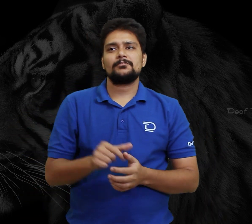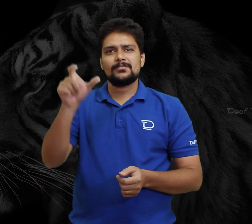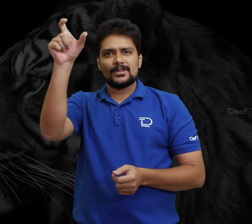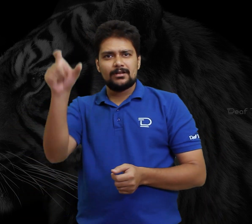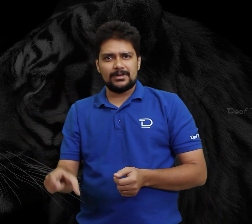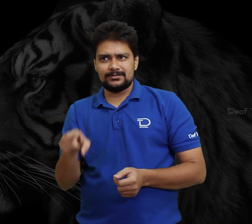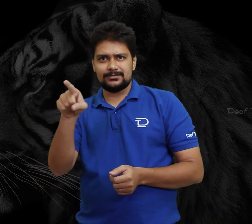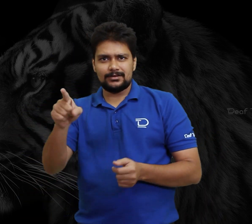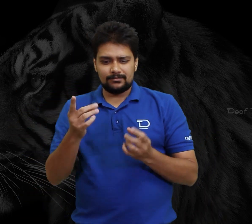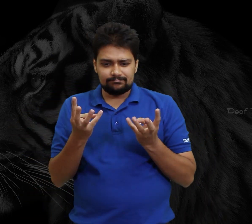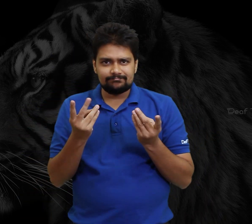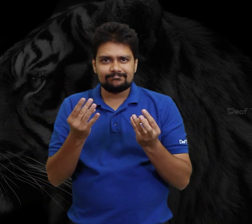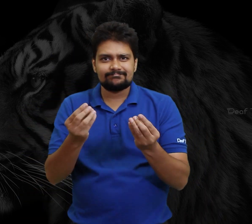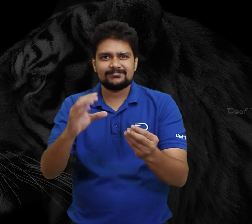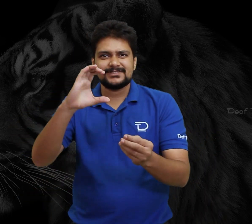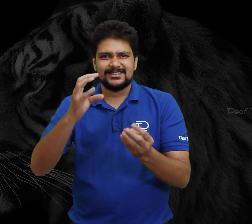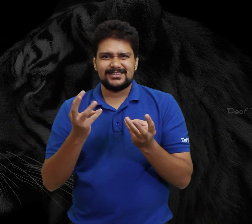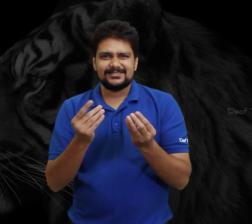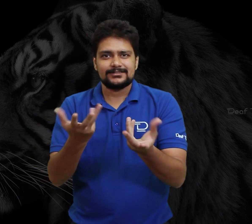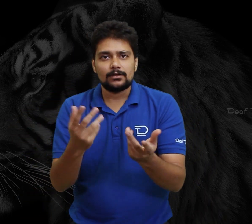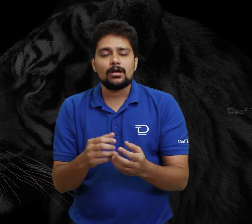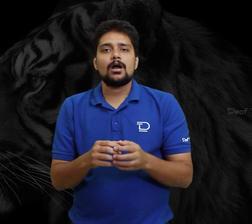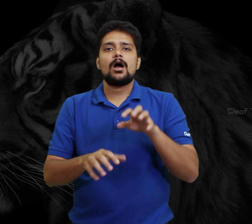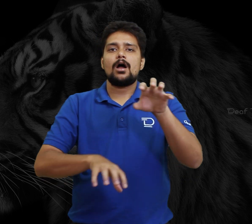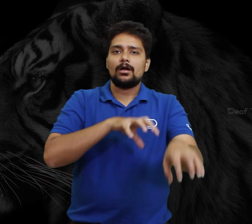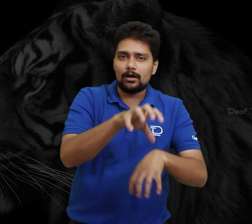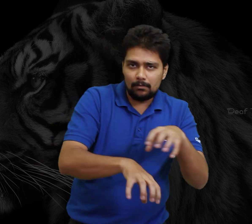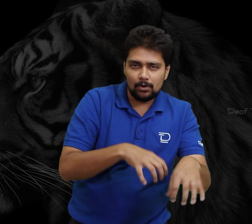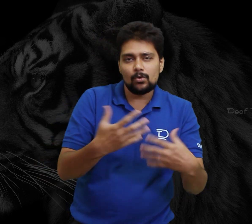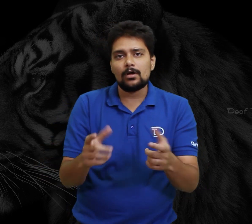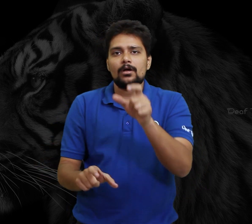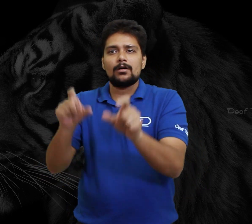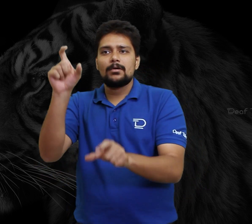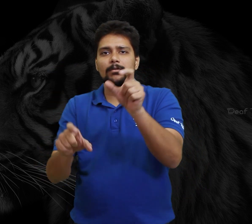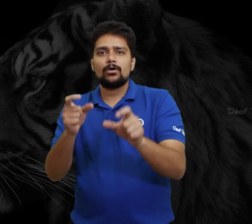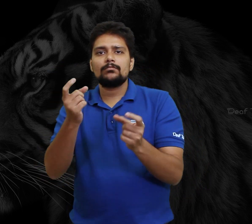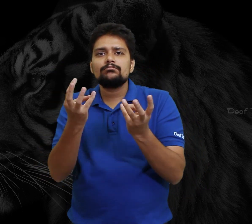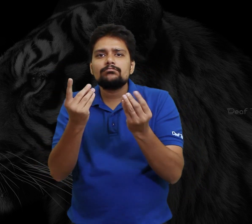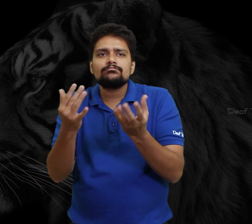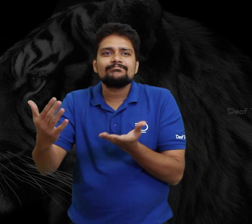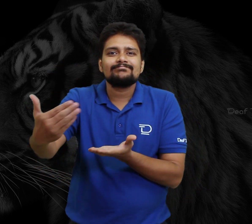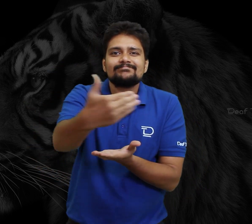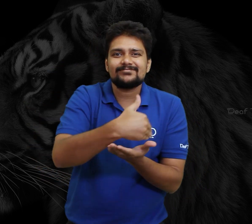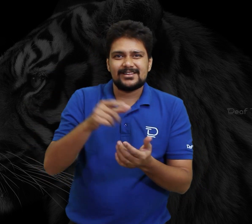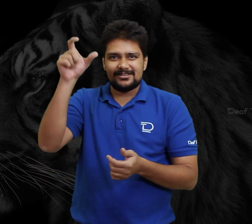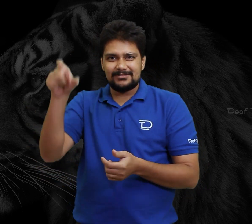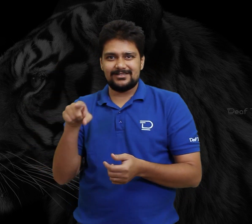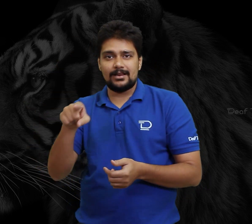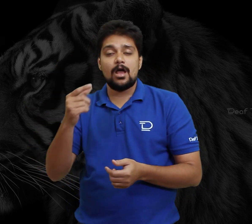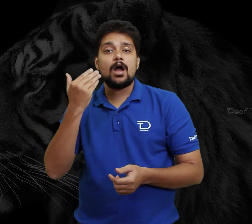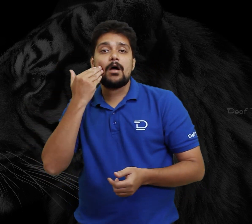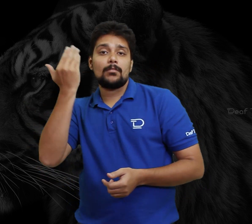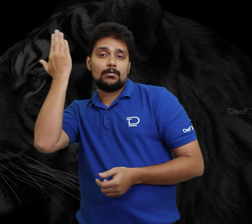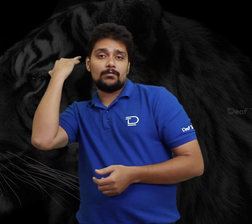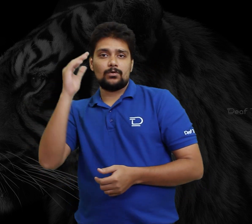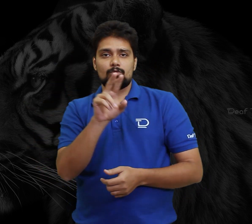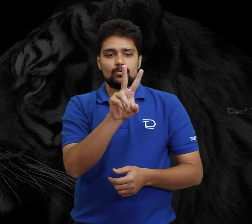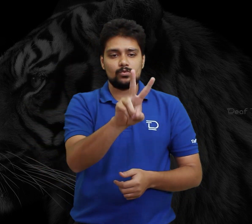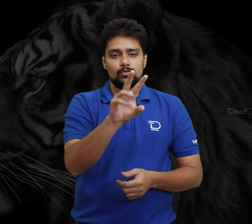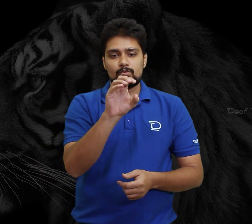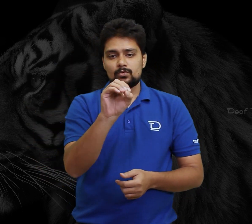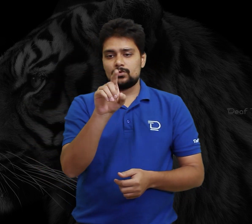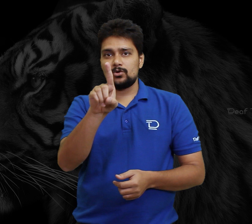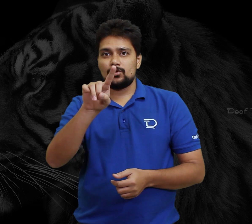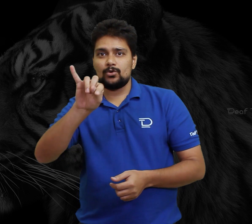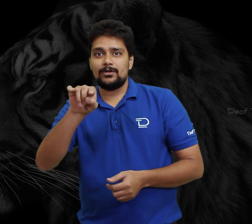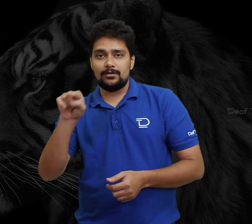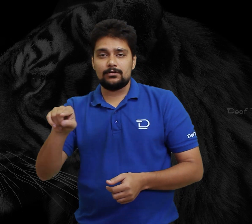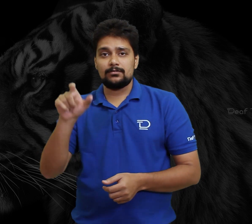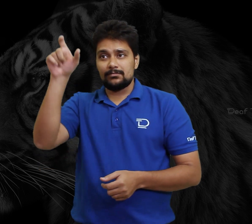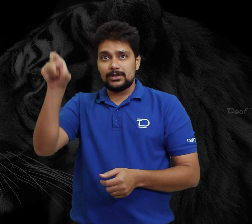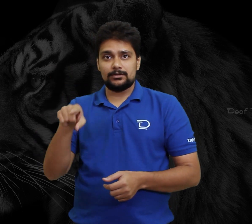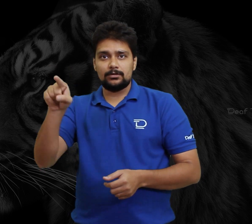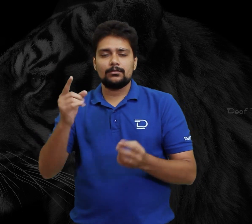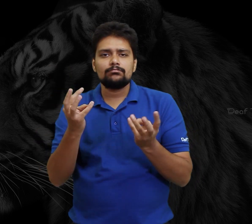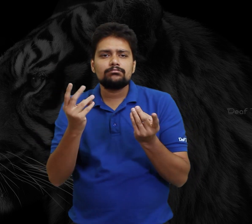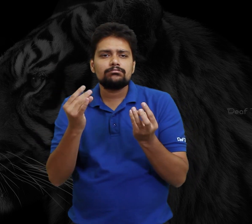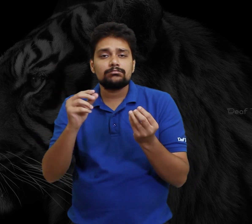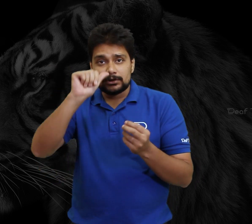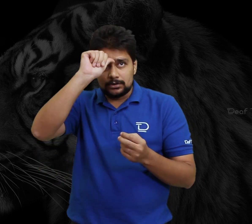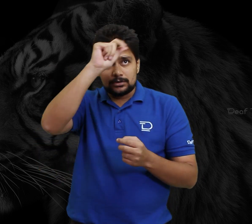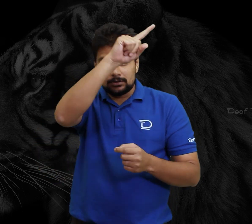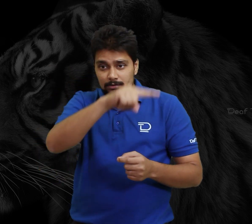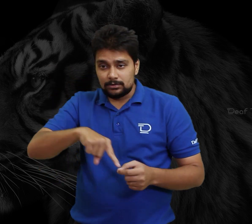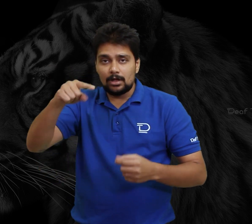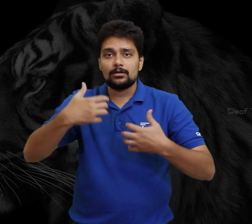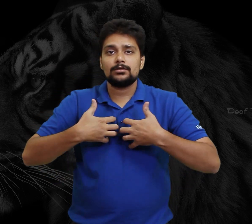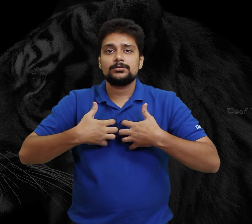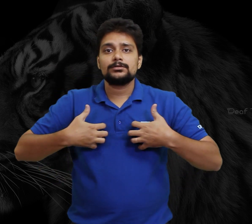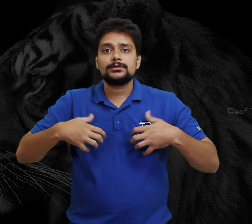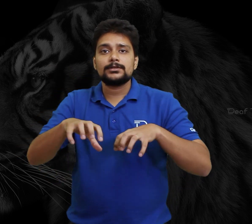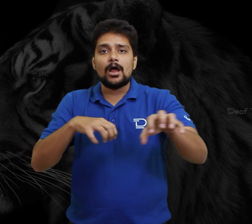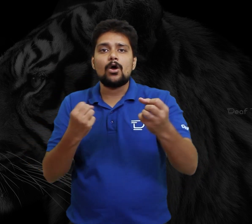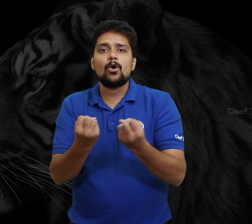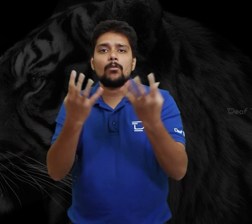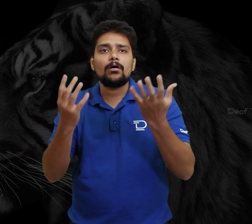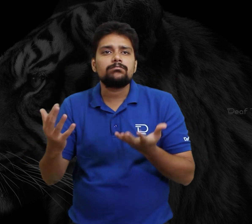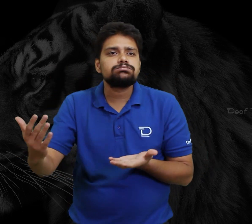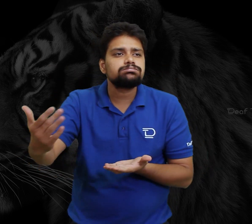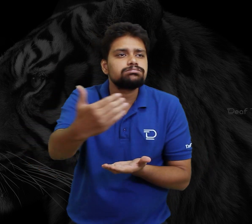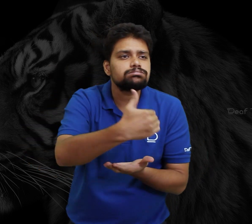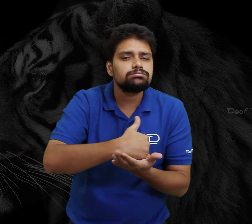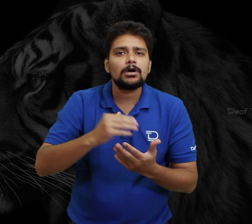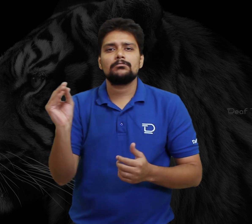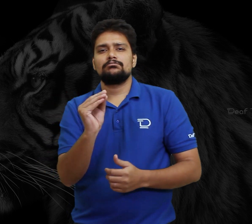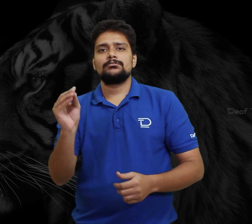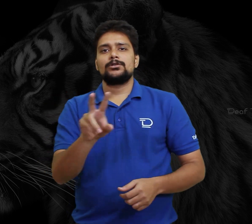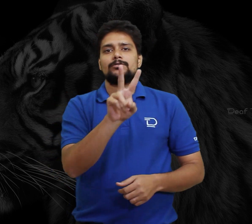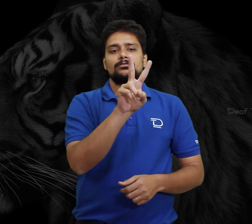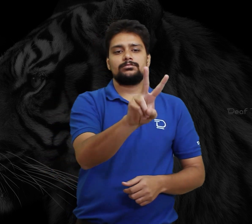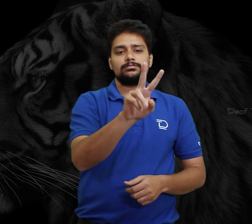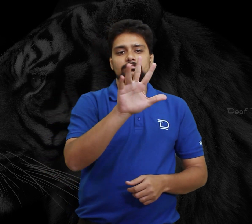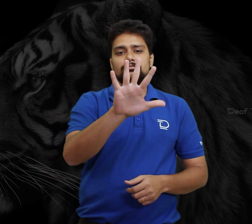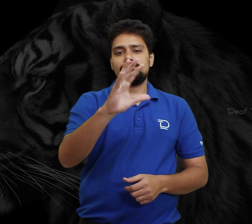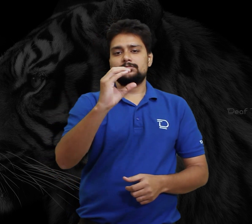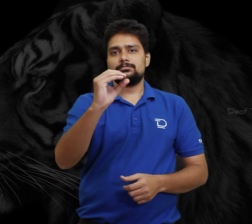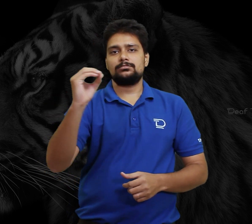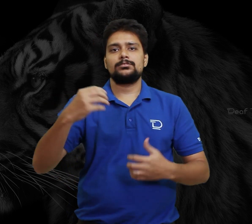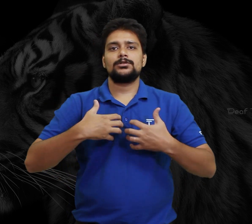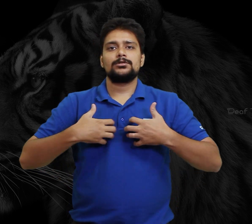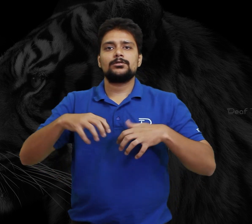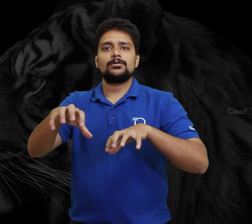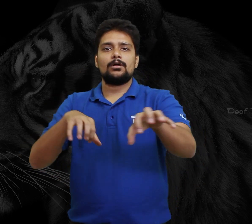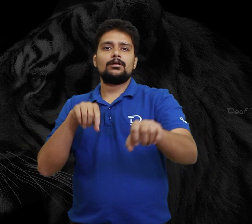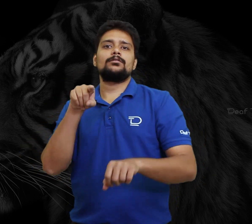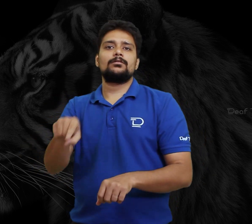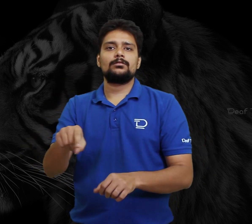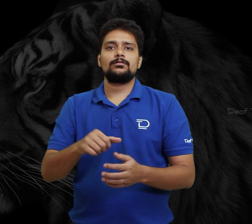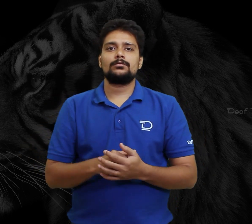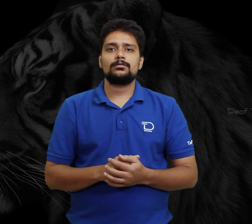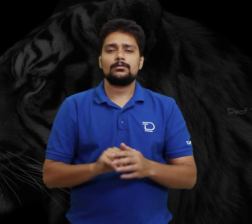According to the 2016 census, there are 2,500 Bengal Tigers in the country.